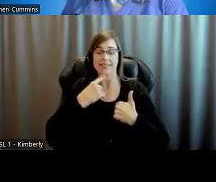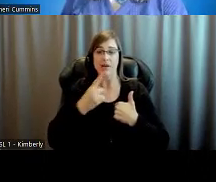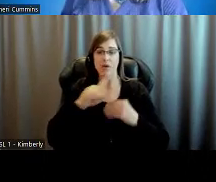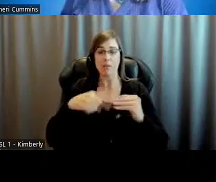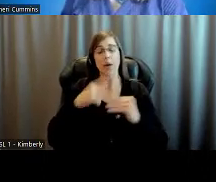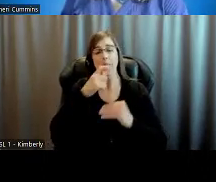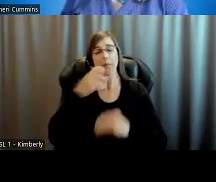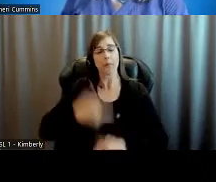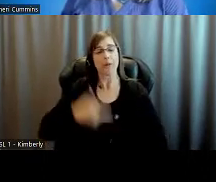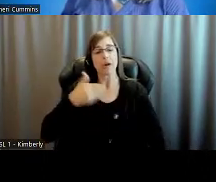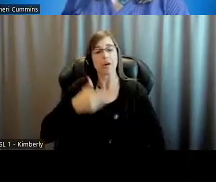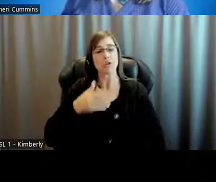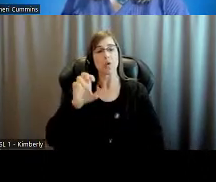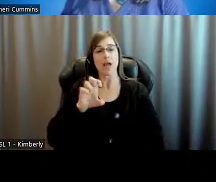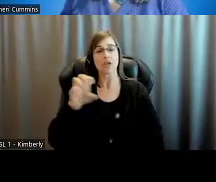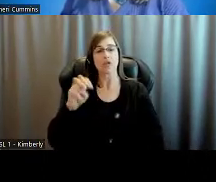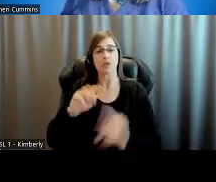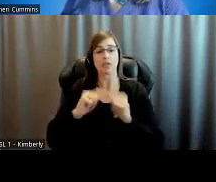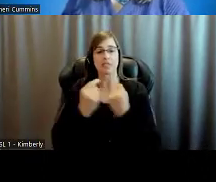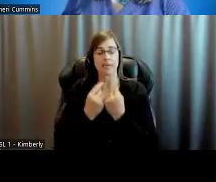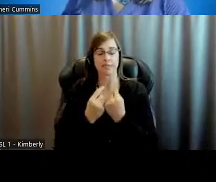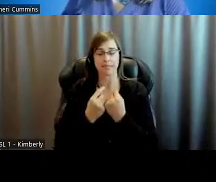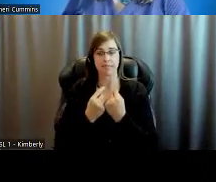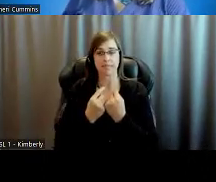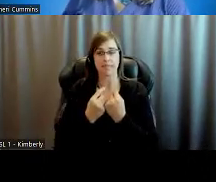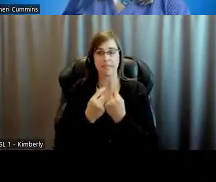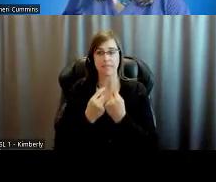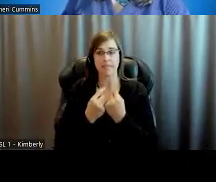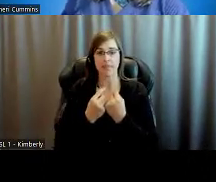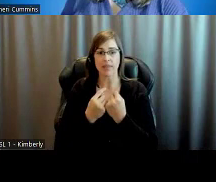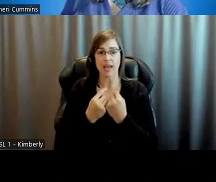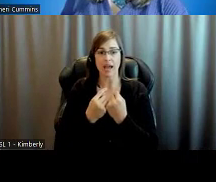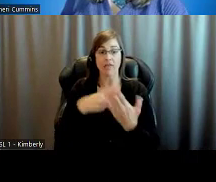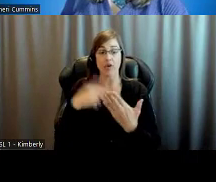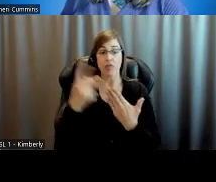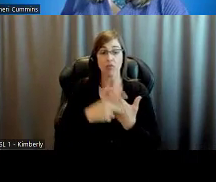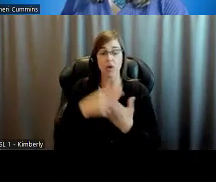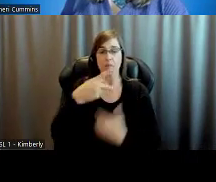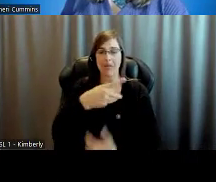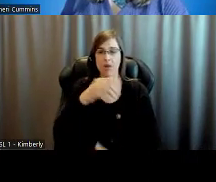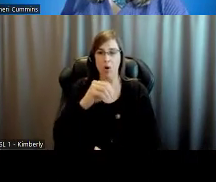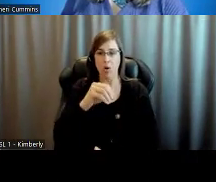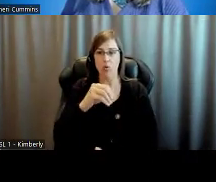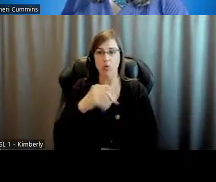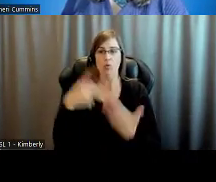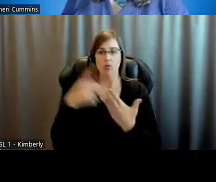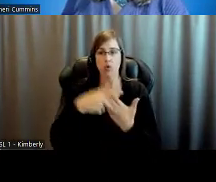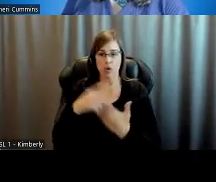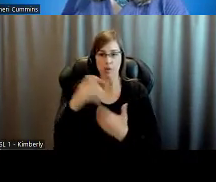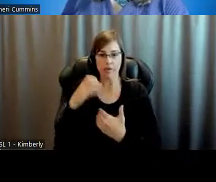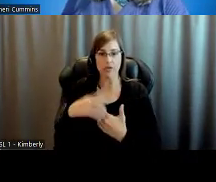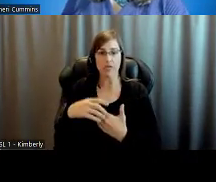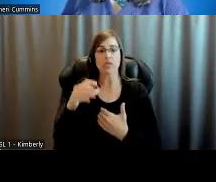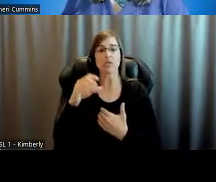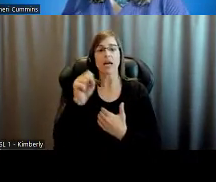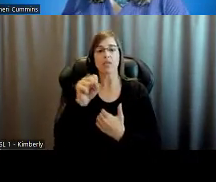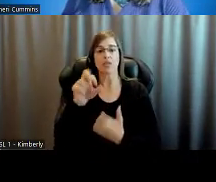So the Extramural Team includes a program official or a Program Officer, a Scientific Review Officer or SRO